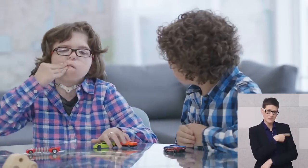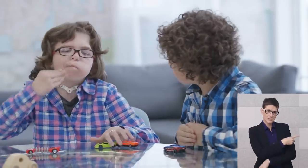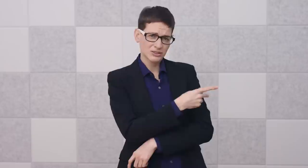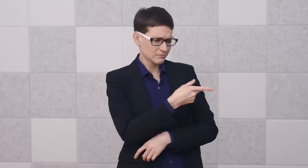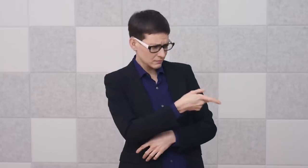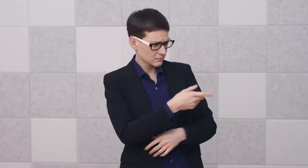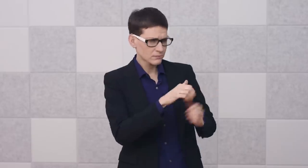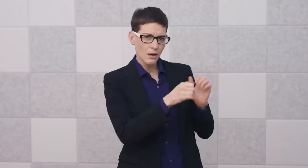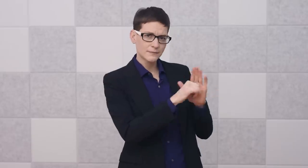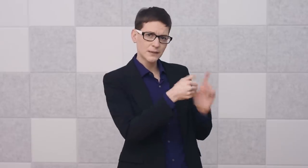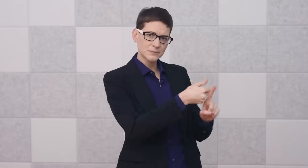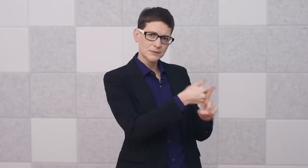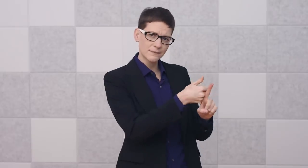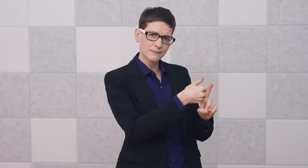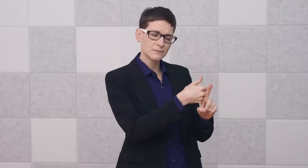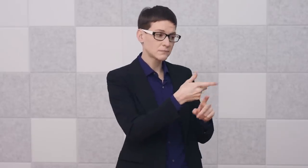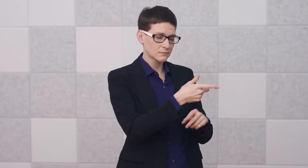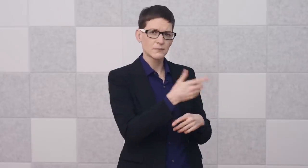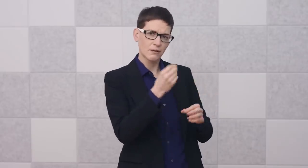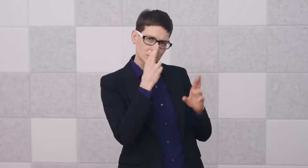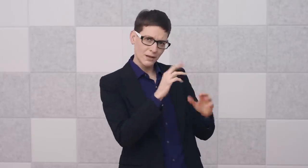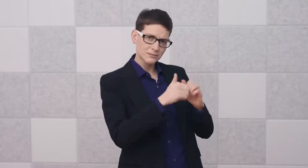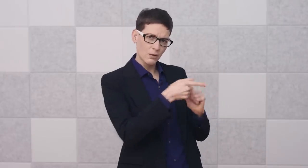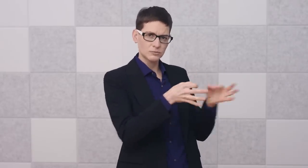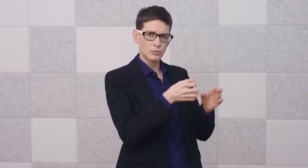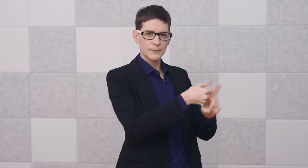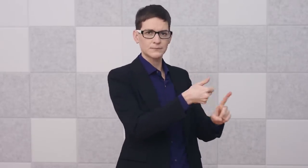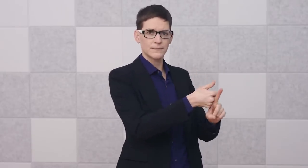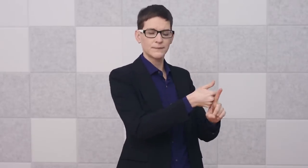Ask your patients how they identify and respect the ways in which they describe themselves.